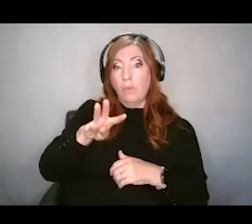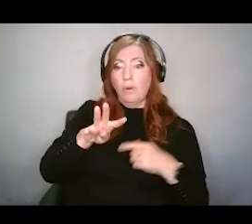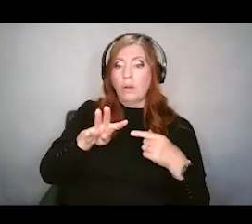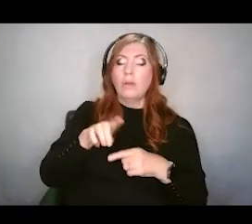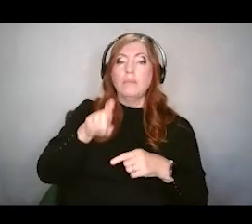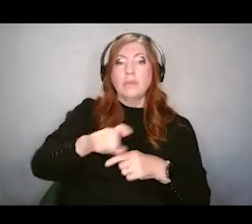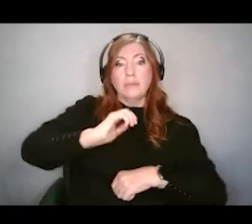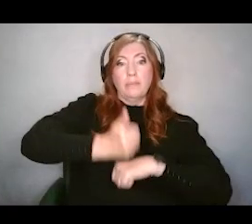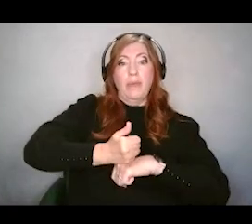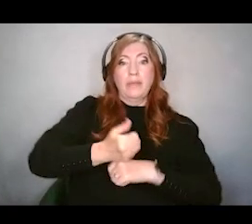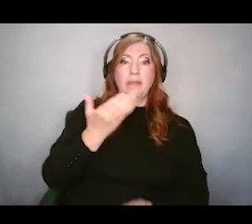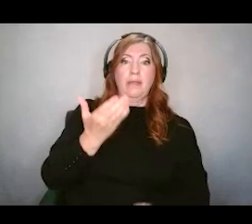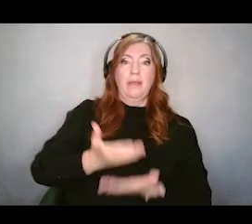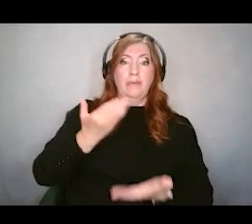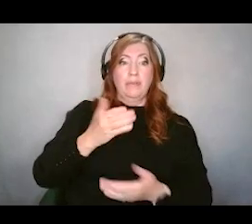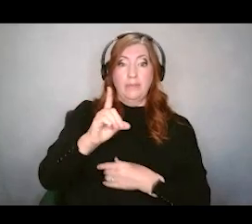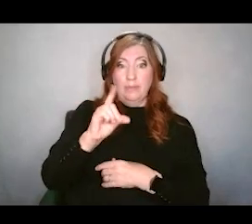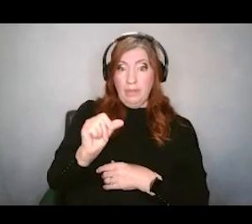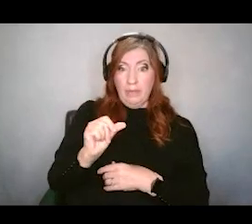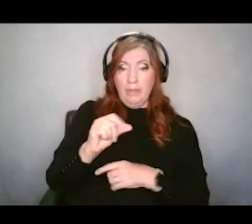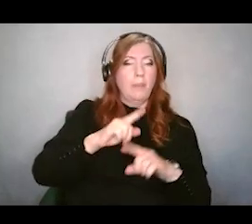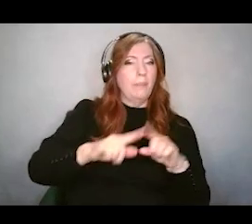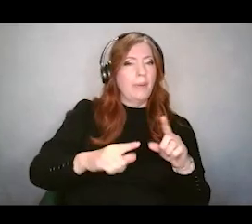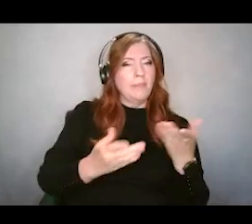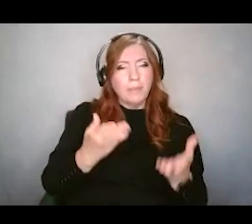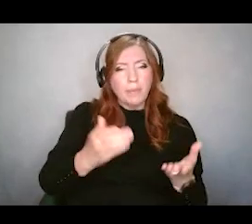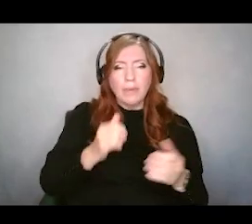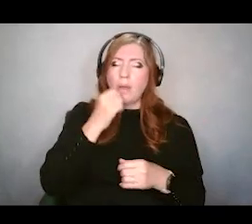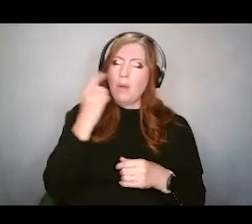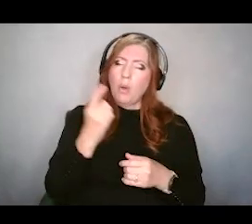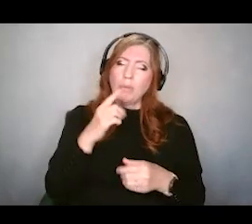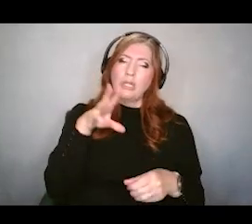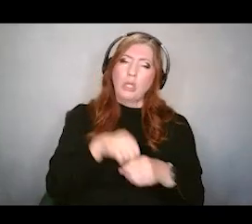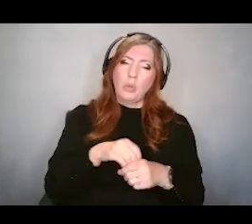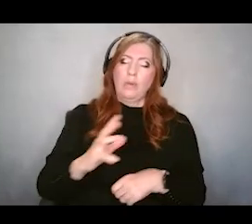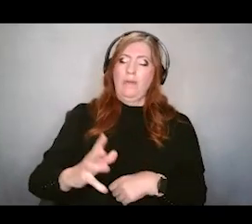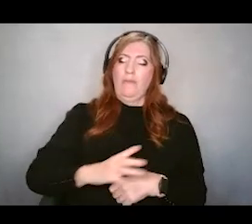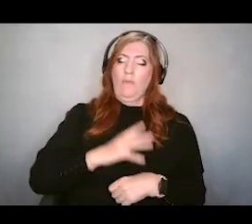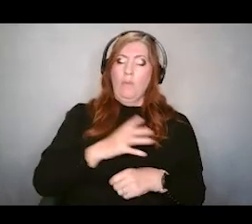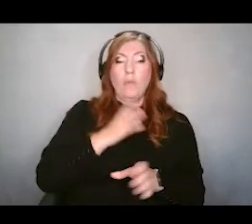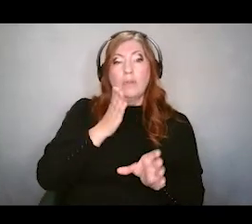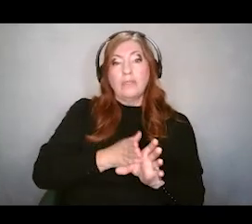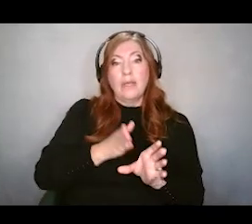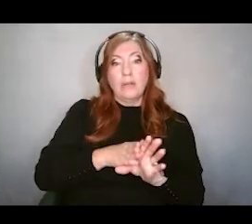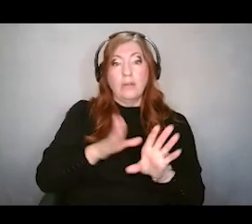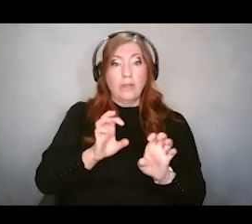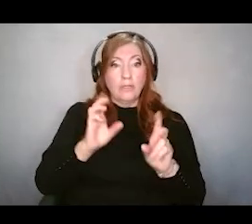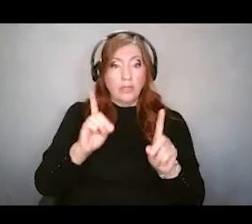disability, they may not always include formal psychoeducational evaluations.